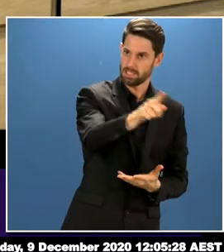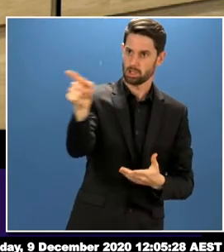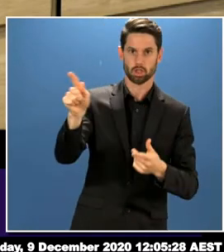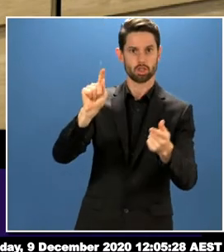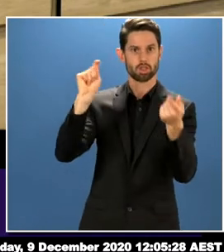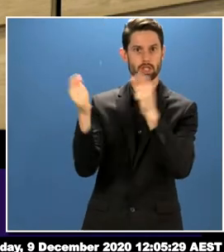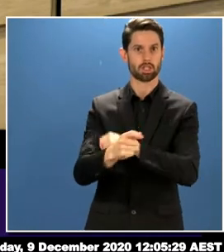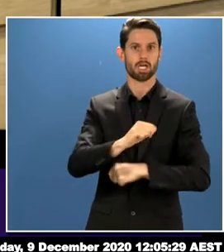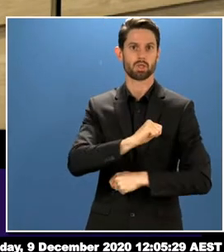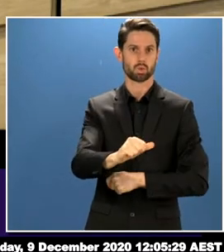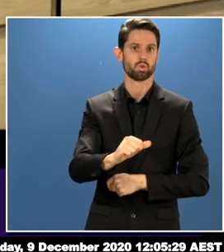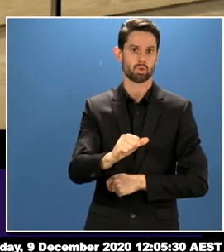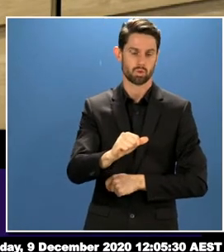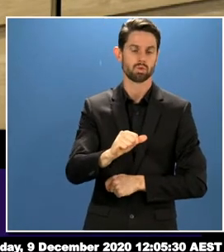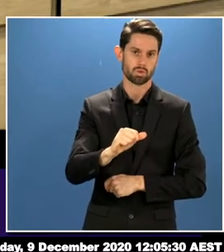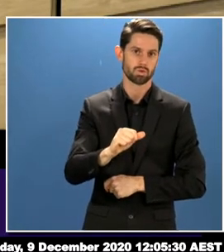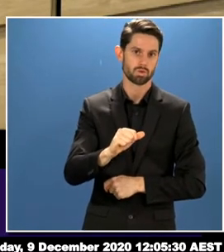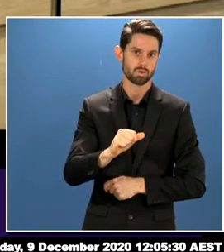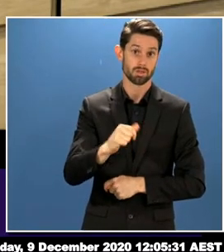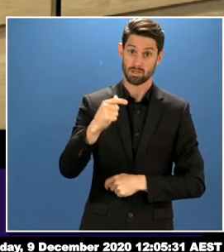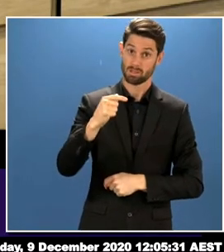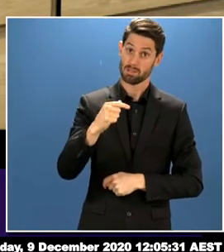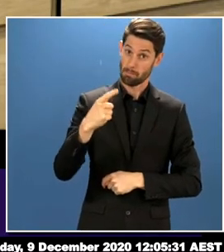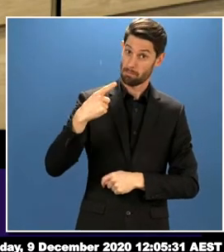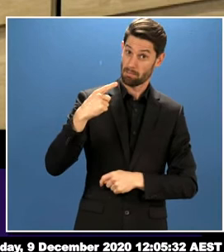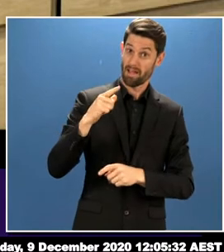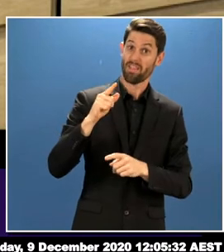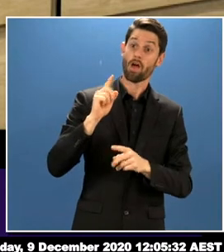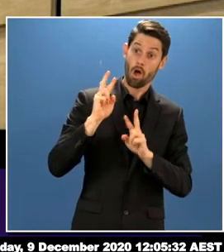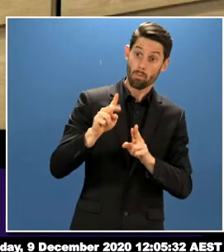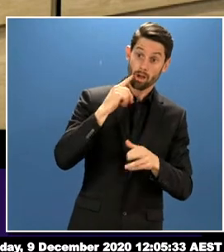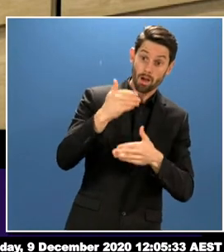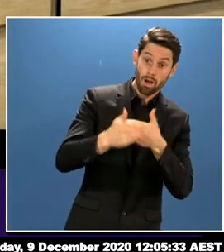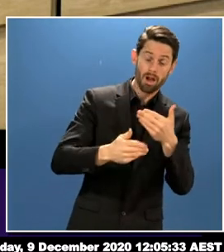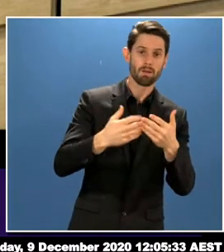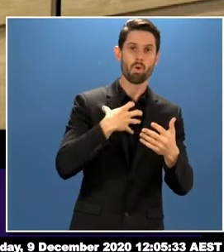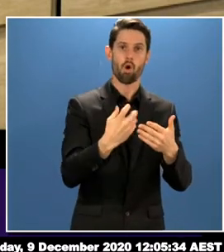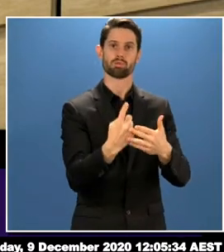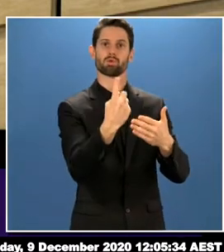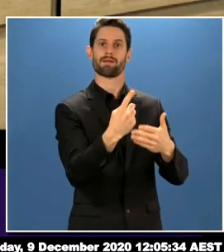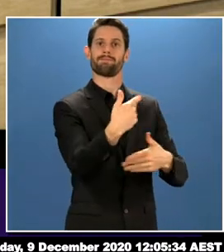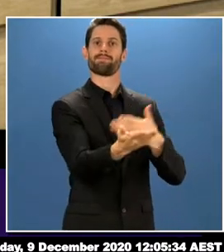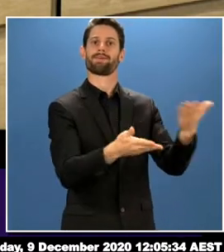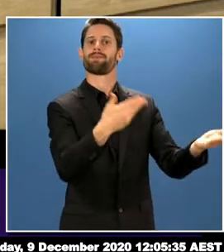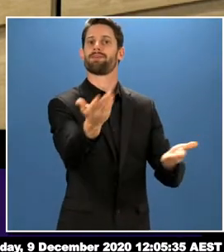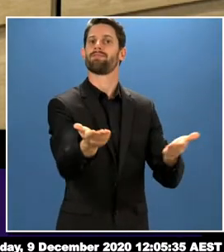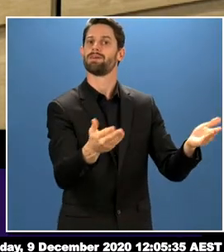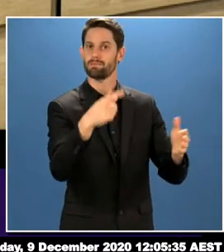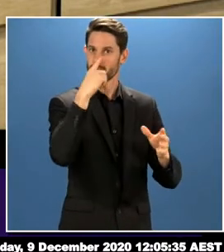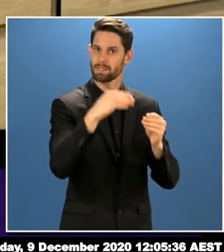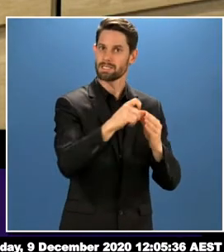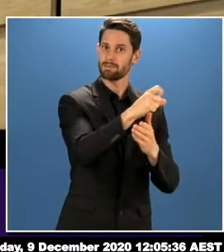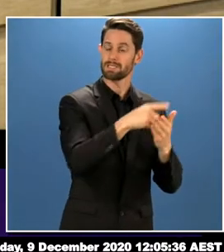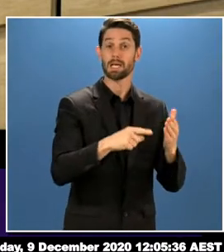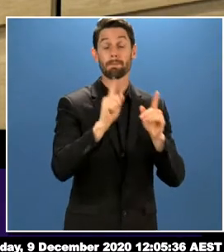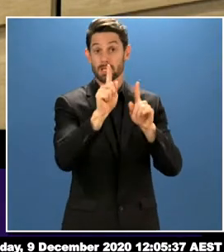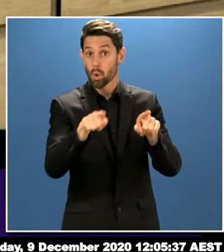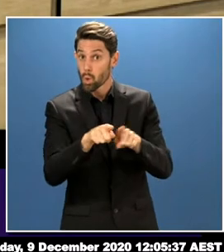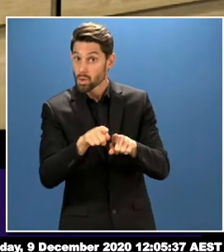because providing those opportunities will invite attitudinal change.